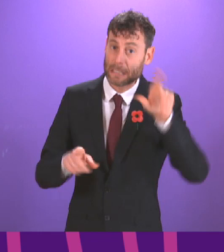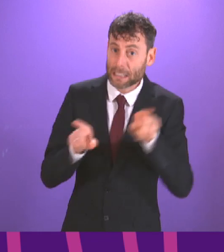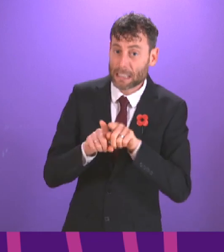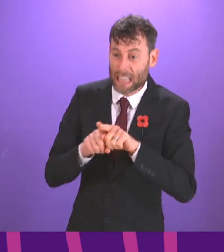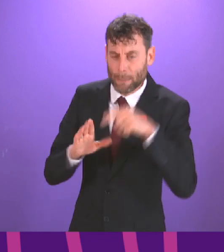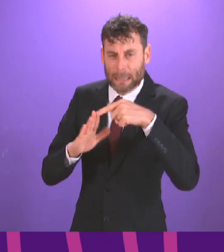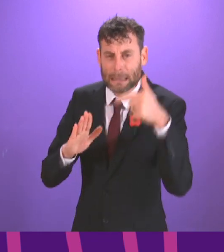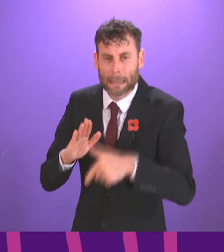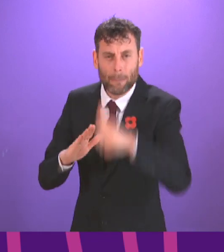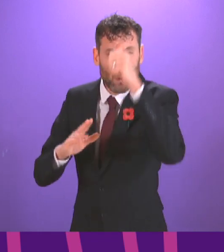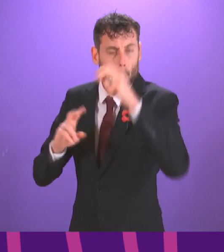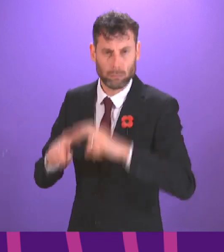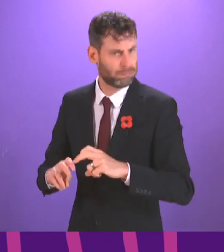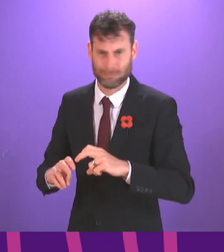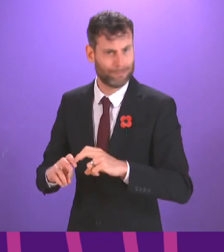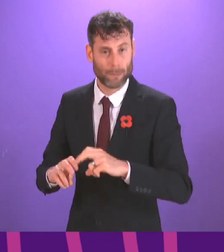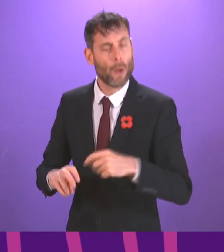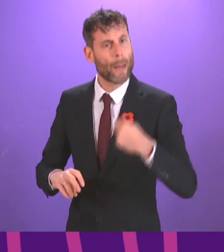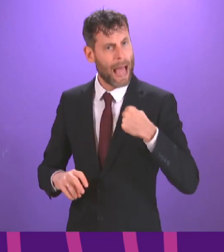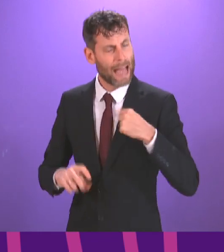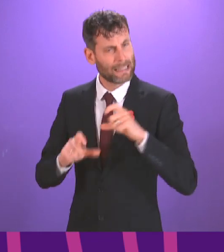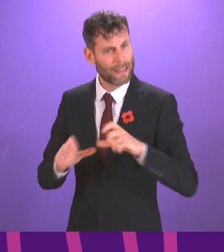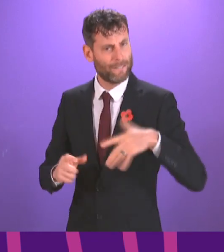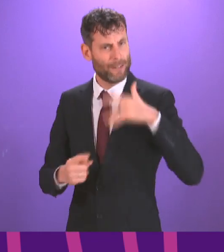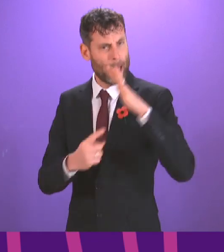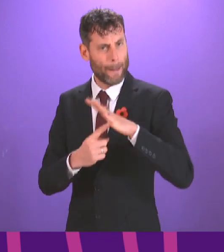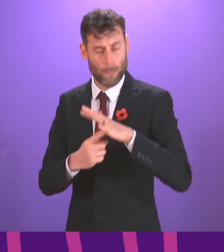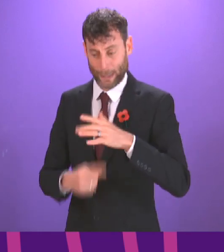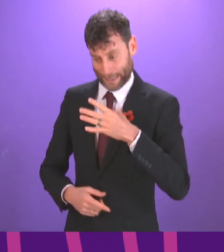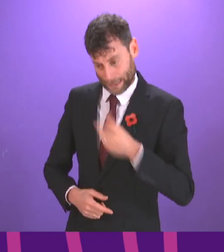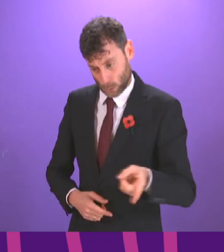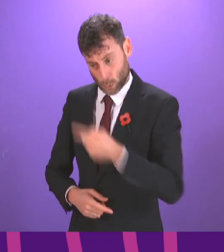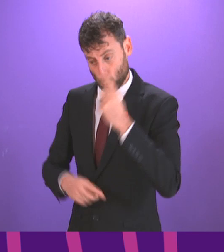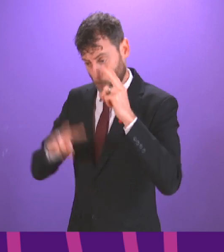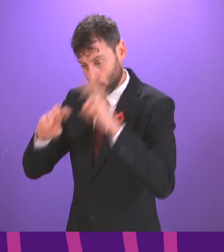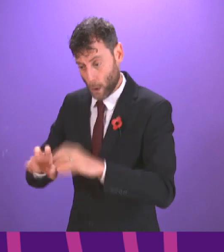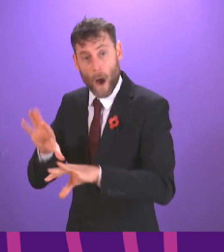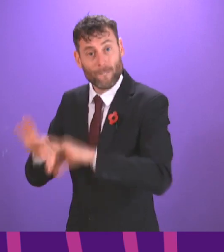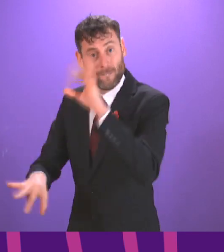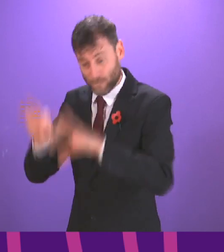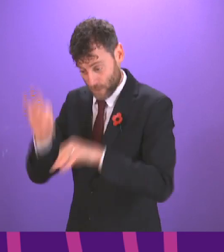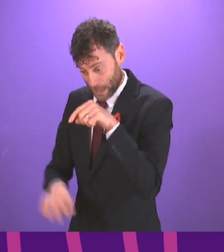do everything that we can to keep people in our care homes and the general public as safe as we can.